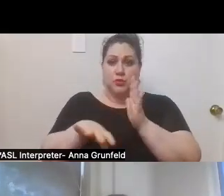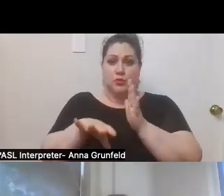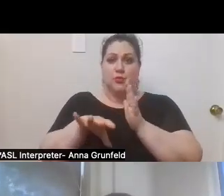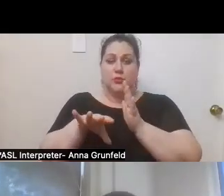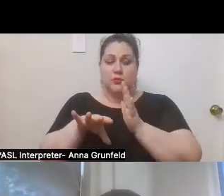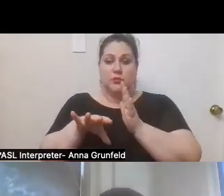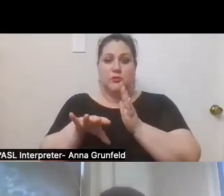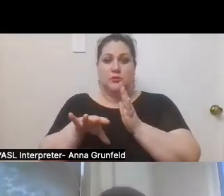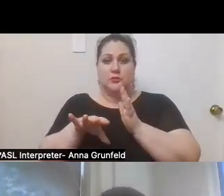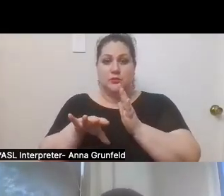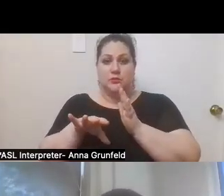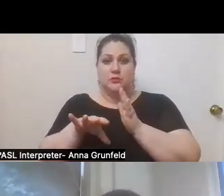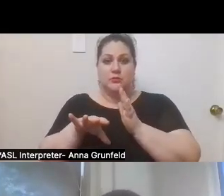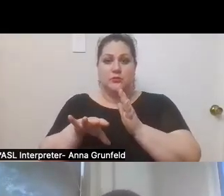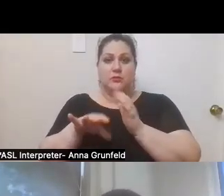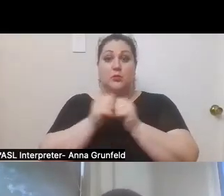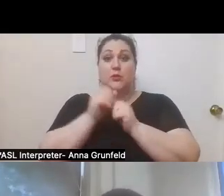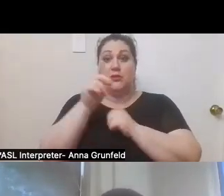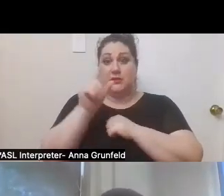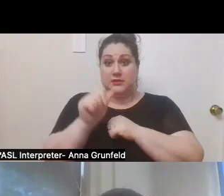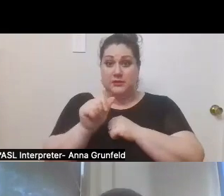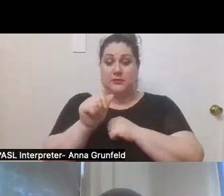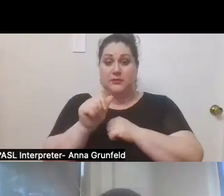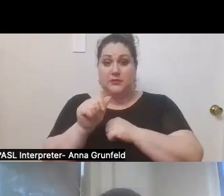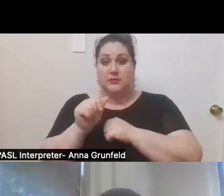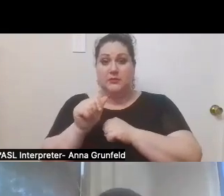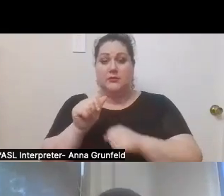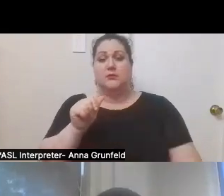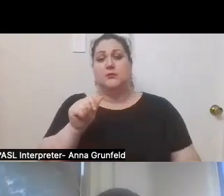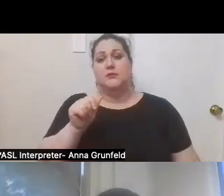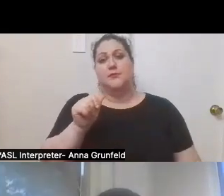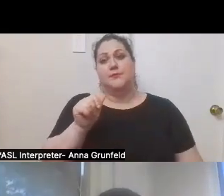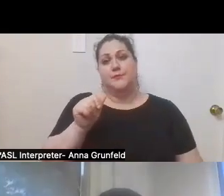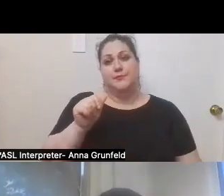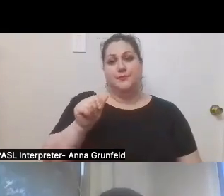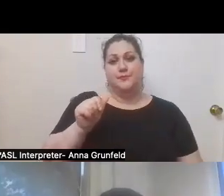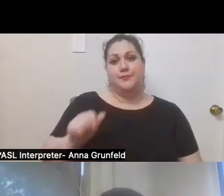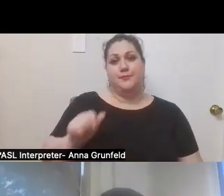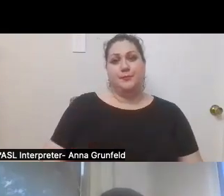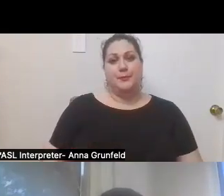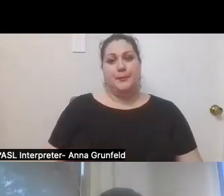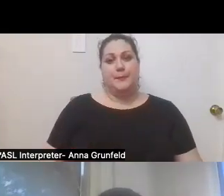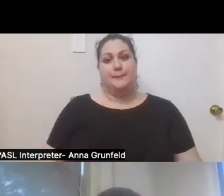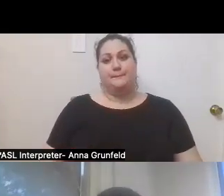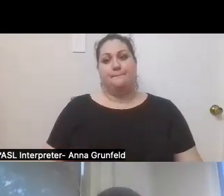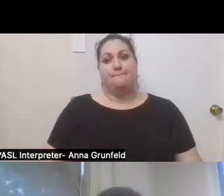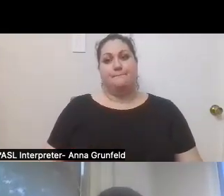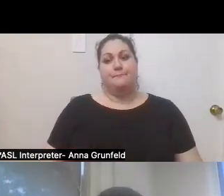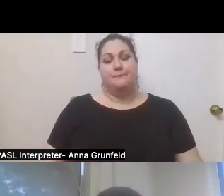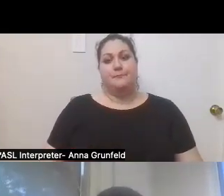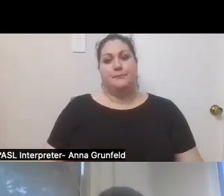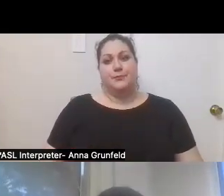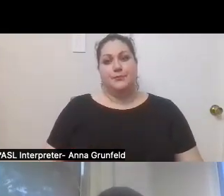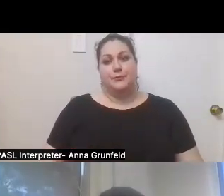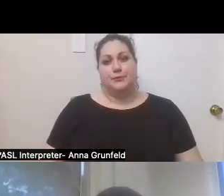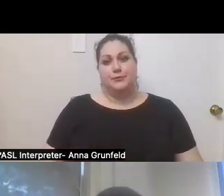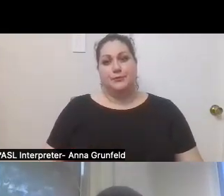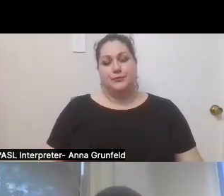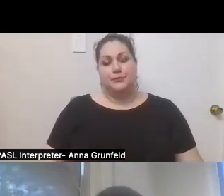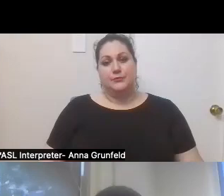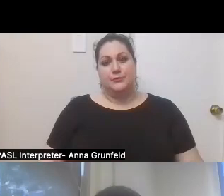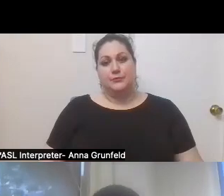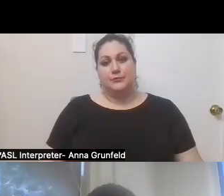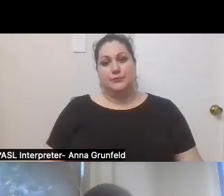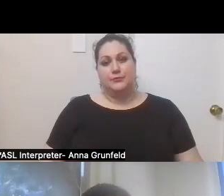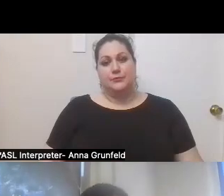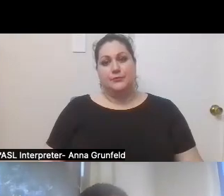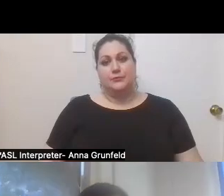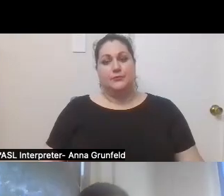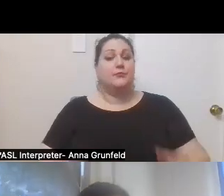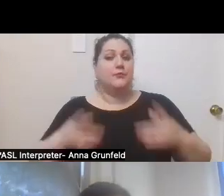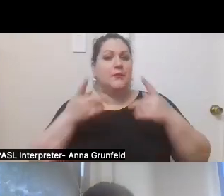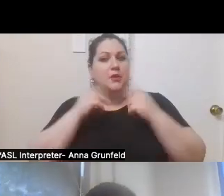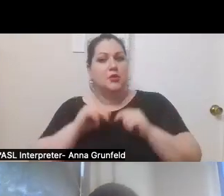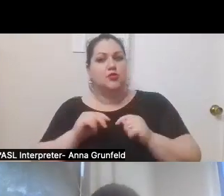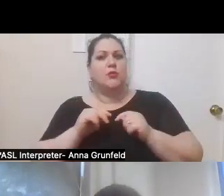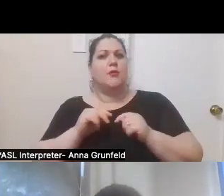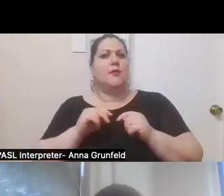with disabilities and, and, and, and trying to, you know, to create some sort of access for them.